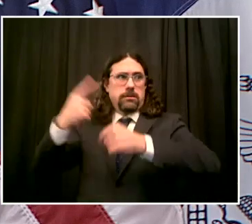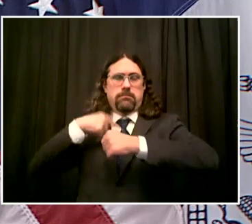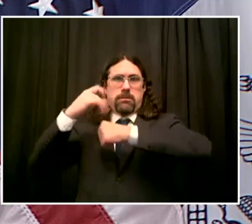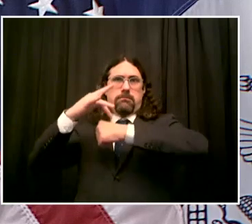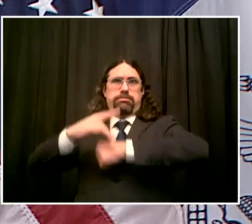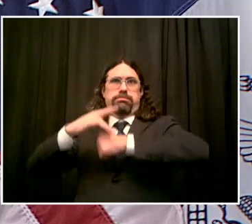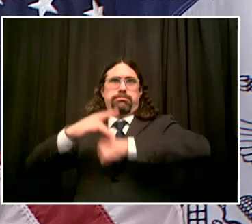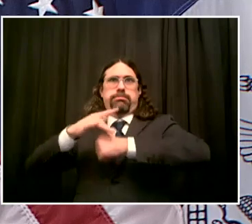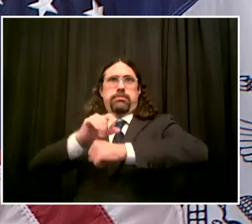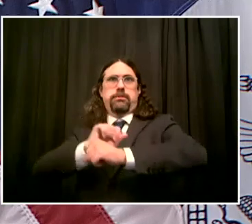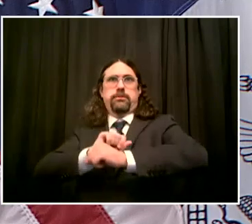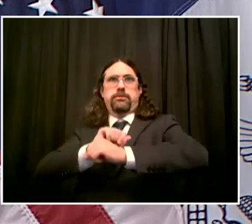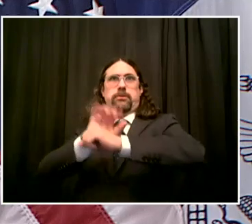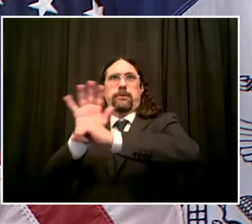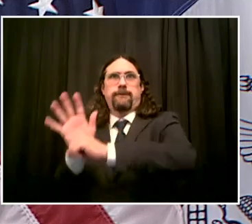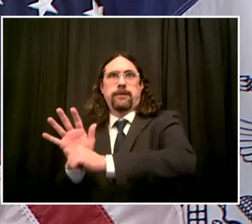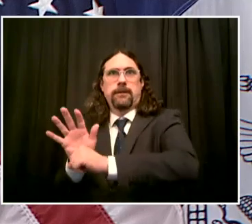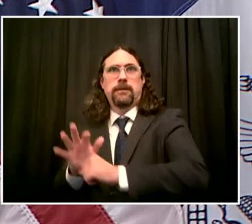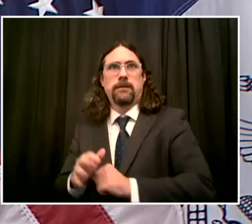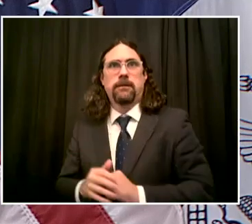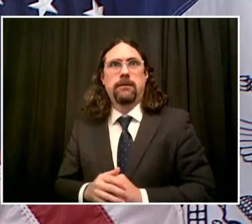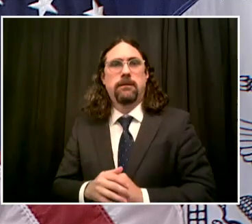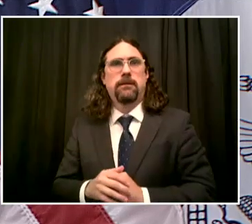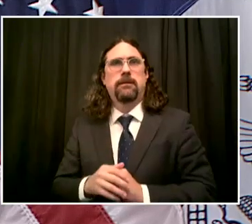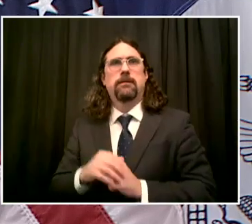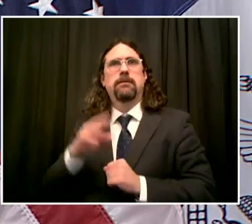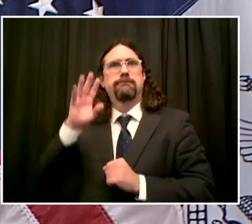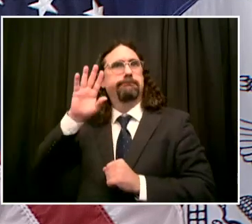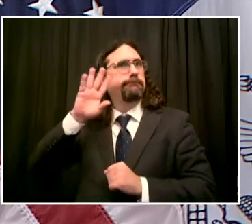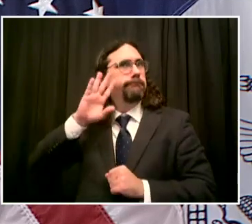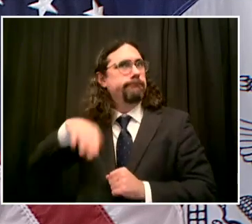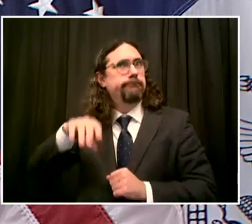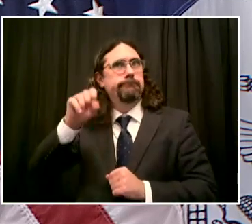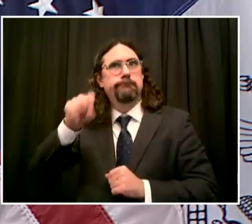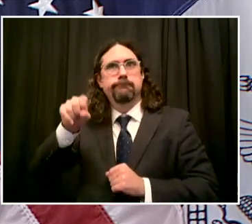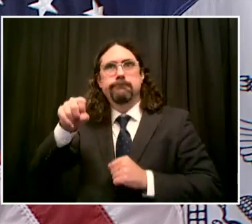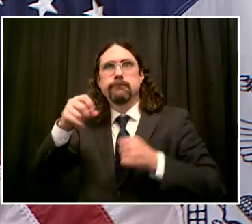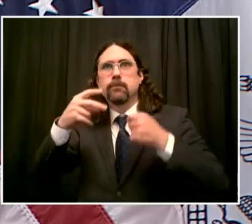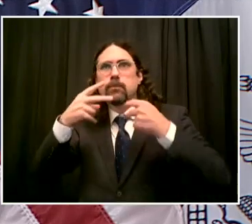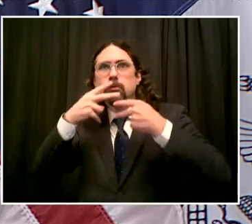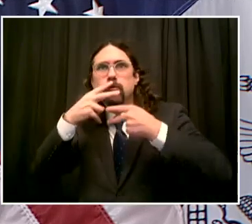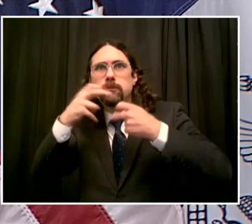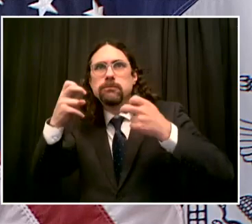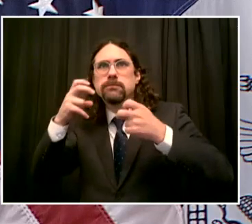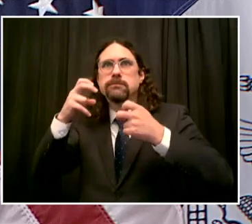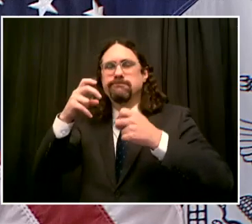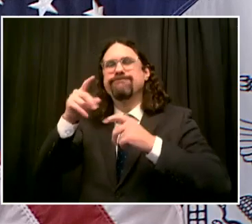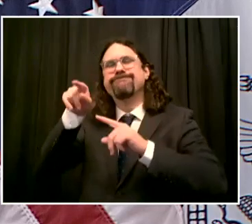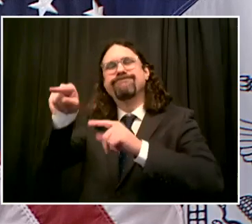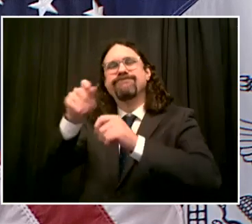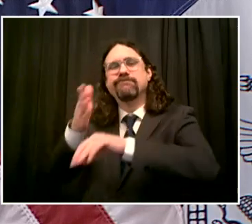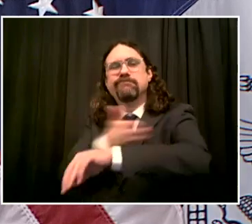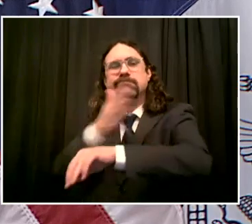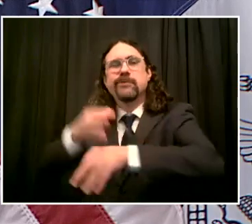ABOUT WAS THE PANDEMIC. BEHVAE AT DO WITH THE CRIMINAL JUSTICE REFORM.